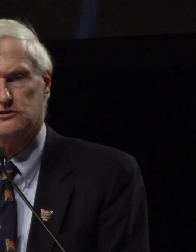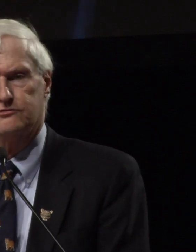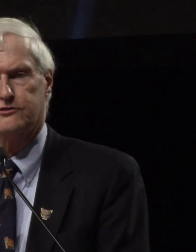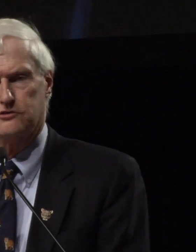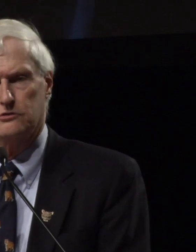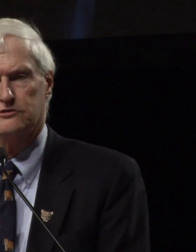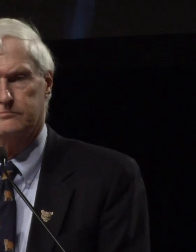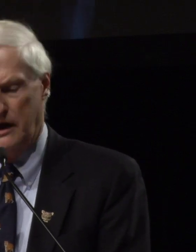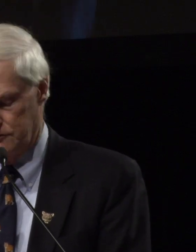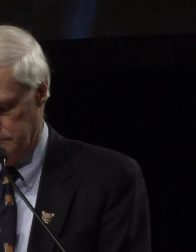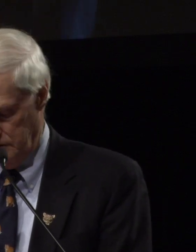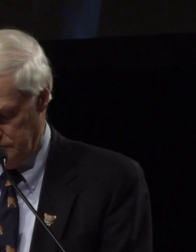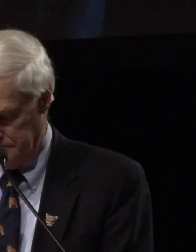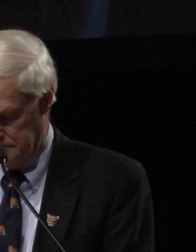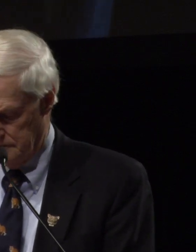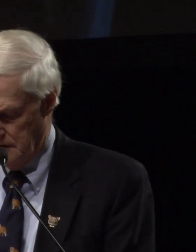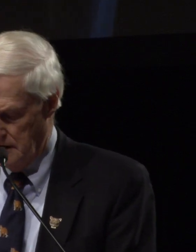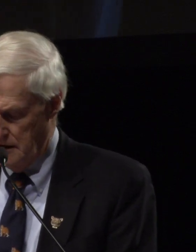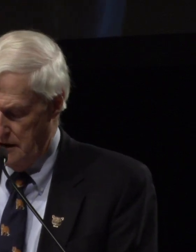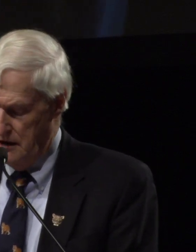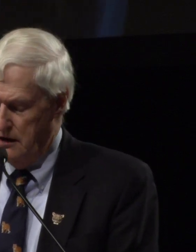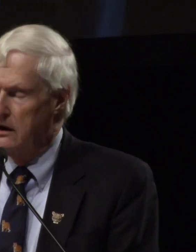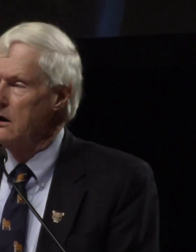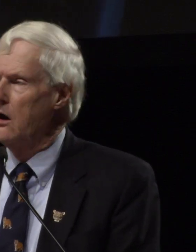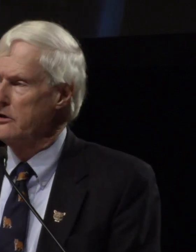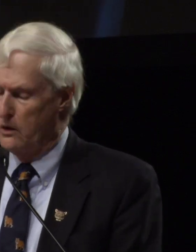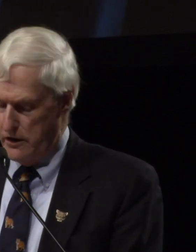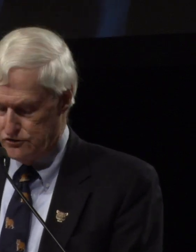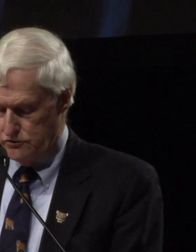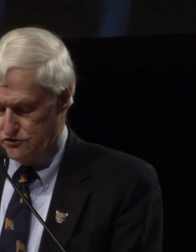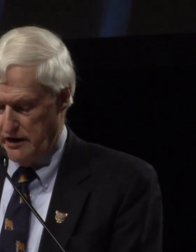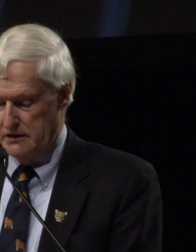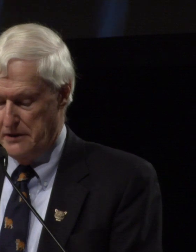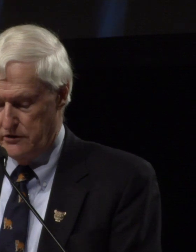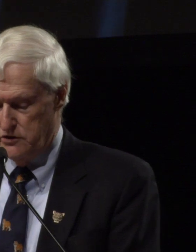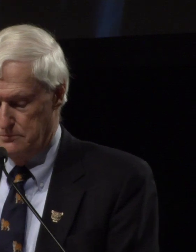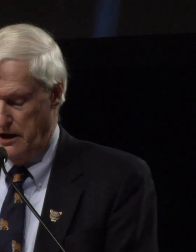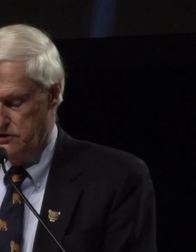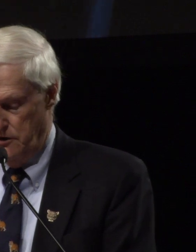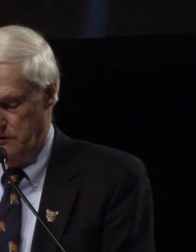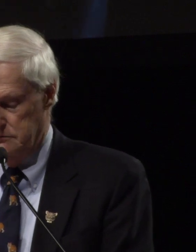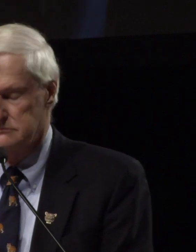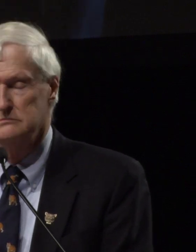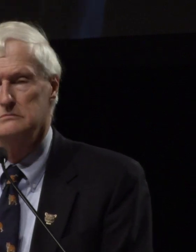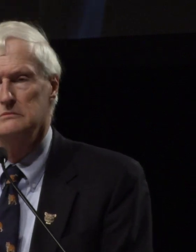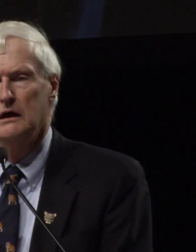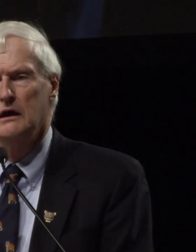STUDENTS OF MODEST MEANS. ALTHOUGH OUR STUDENTS ARE GETTING BETTER YEAR BY YEAR,